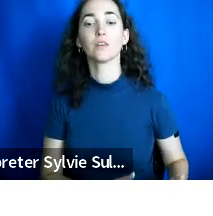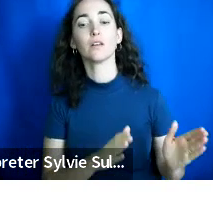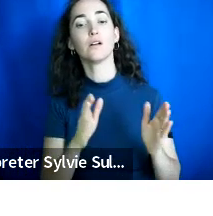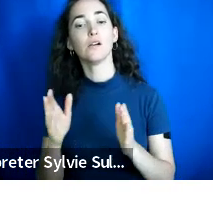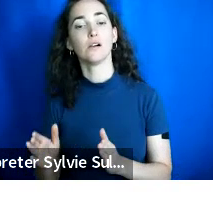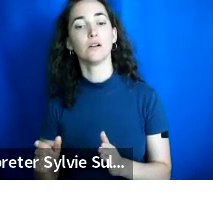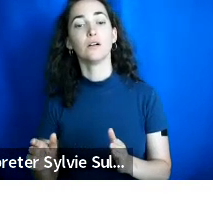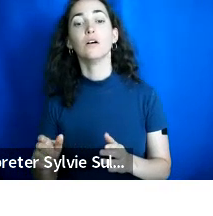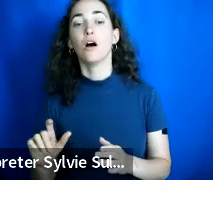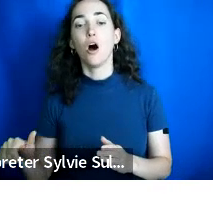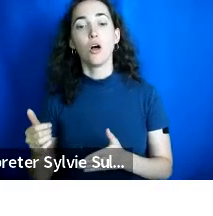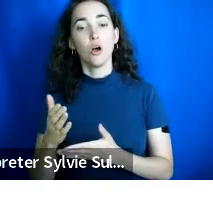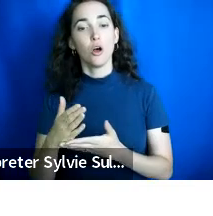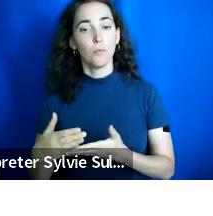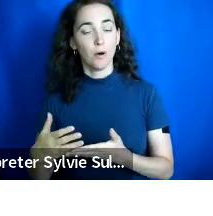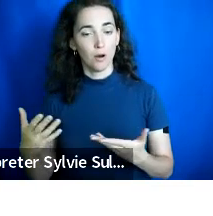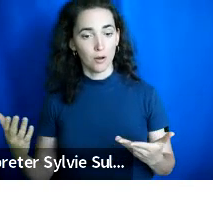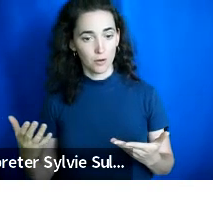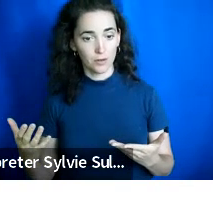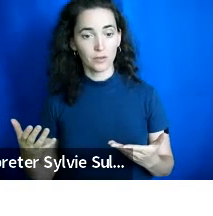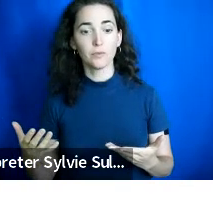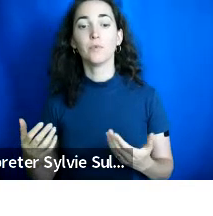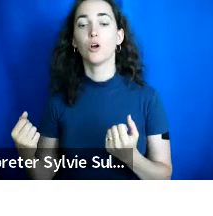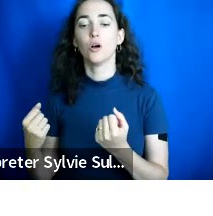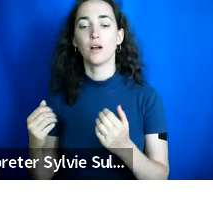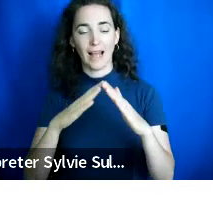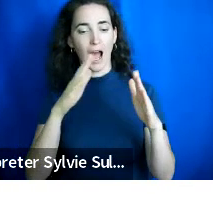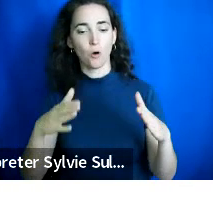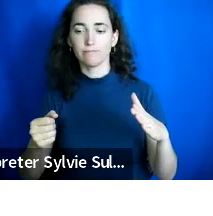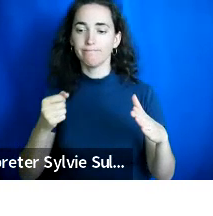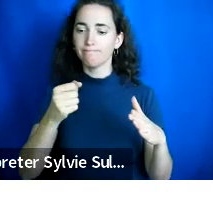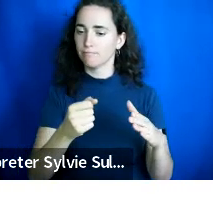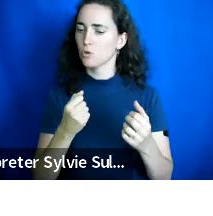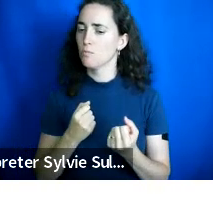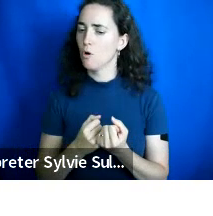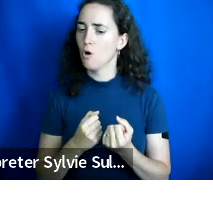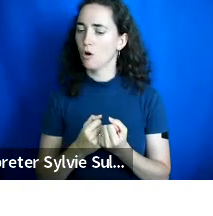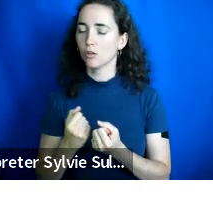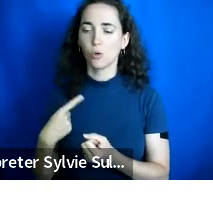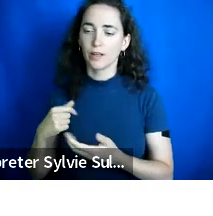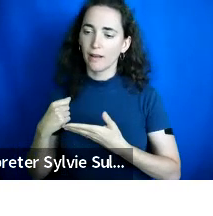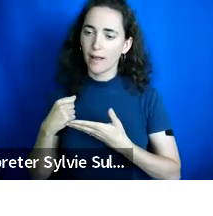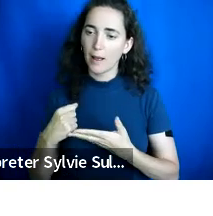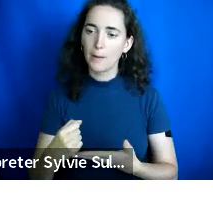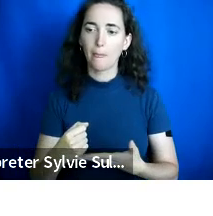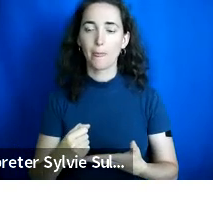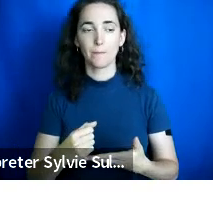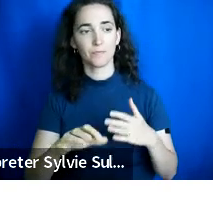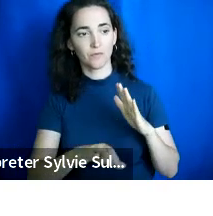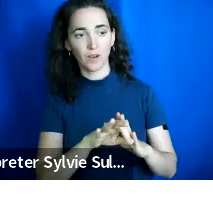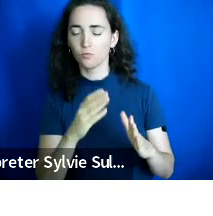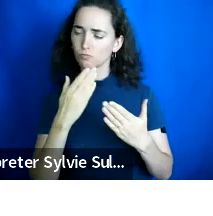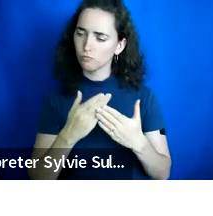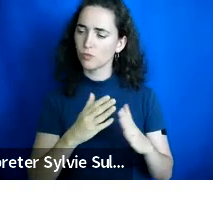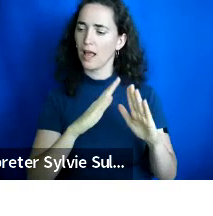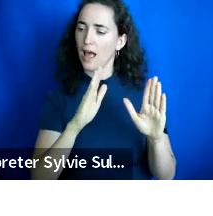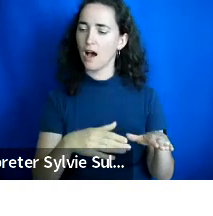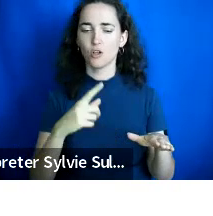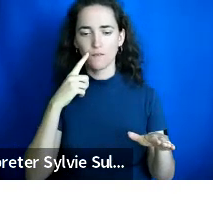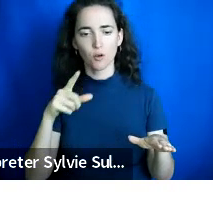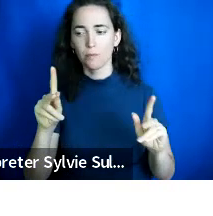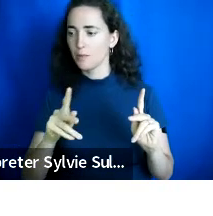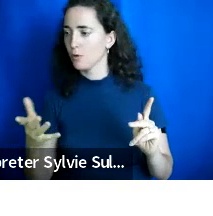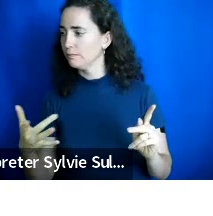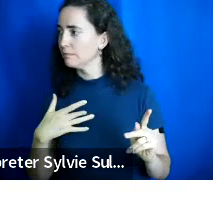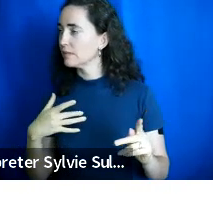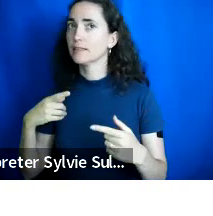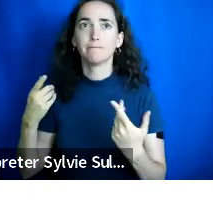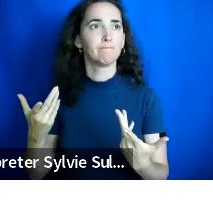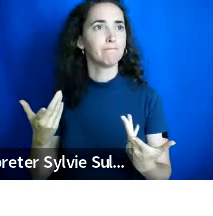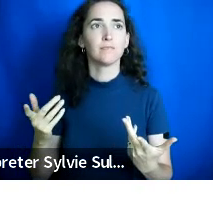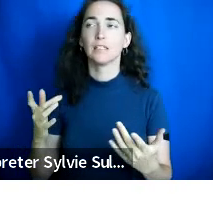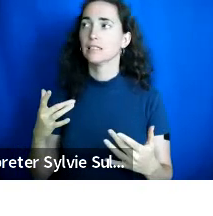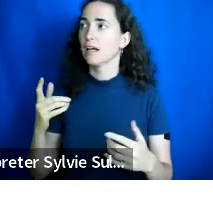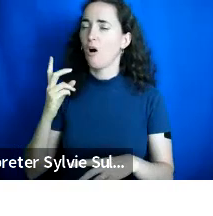We also have a branch of our work that deals with supportive housing, where we help give quality housing to the people that may otherwise struggle to get that housing.